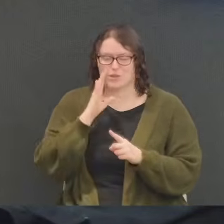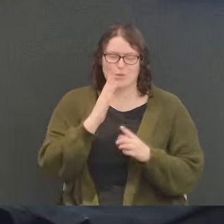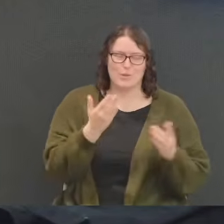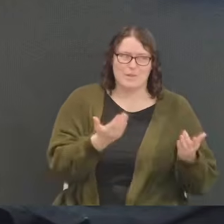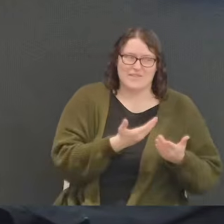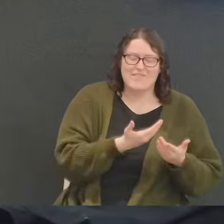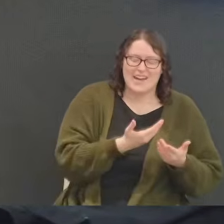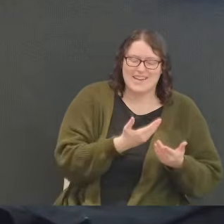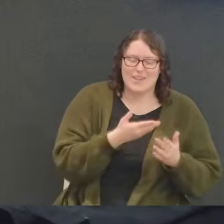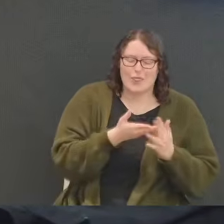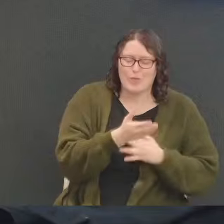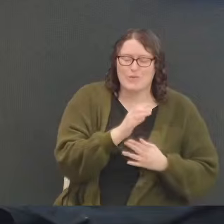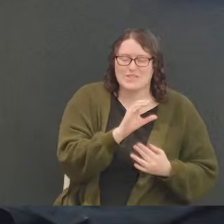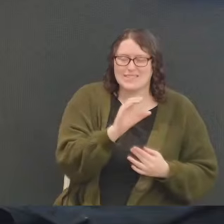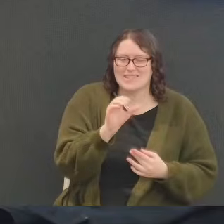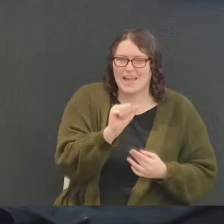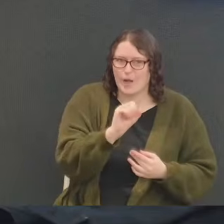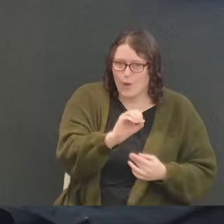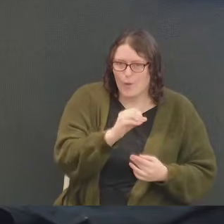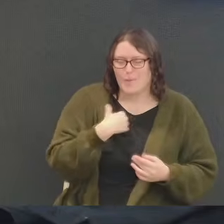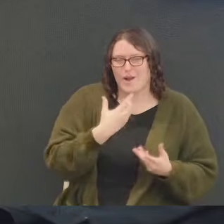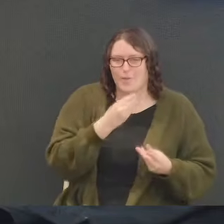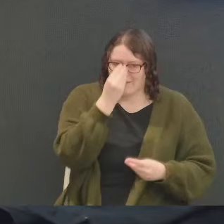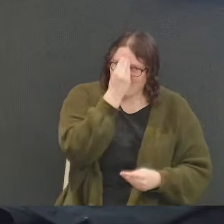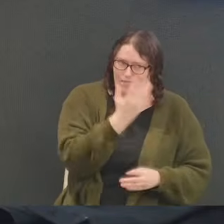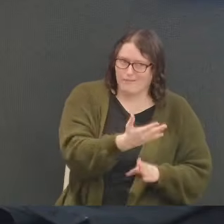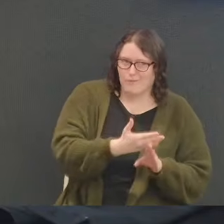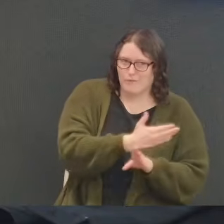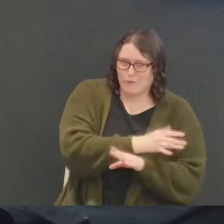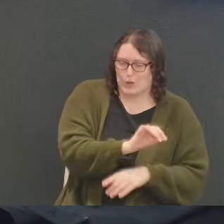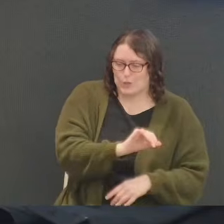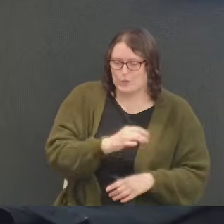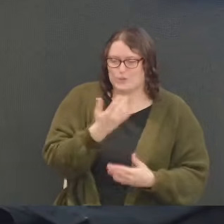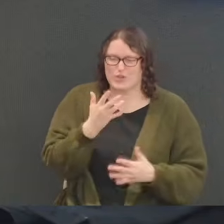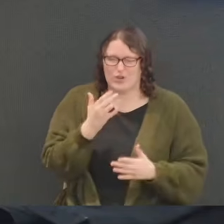of the CCIO, but I want to make sure you had it on your radar. Um, I know that's a little ways off,